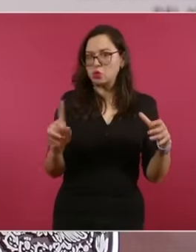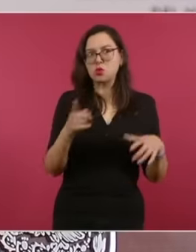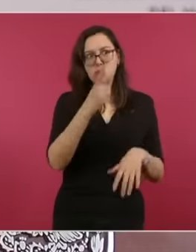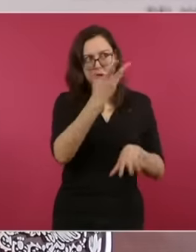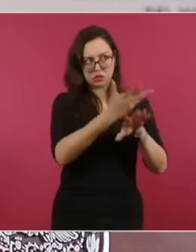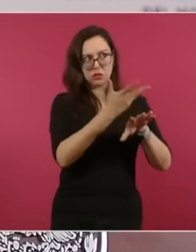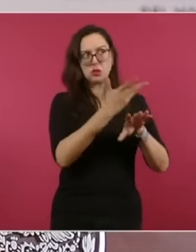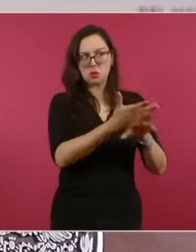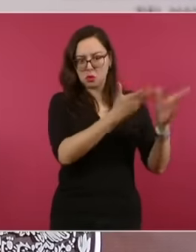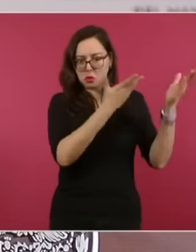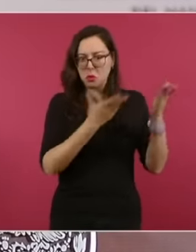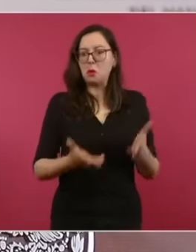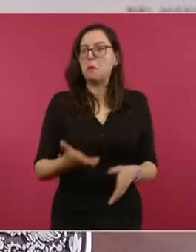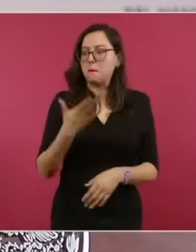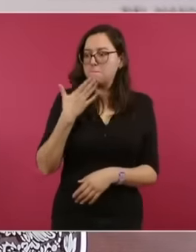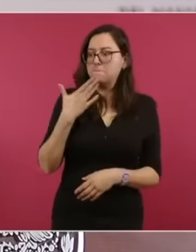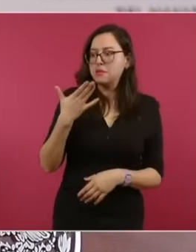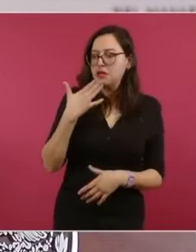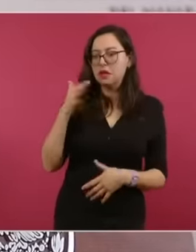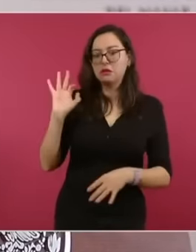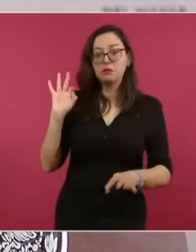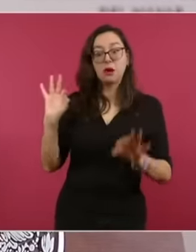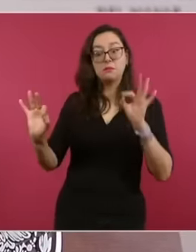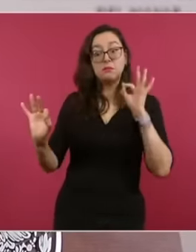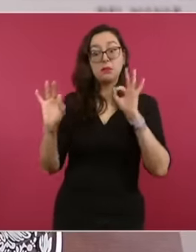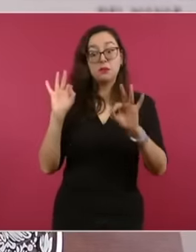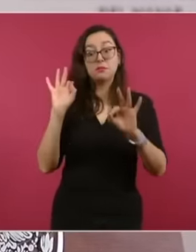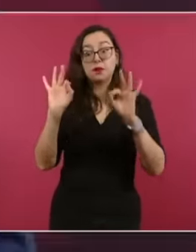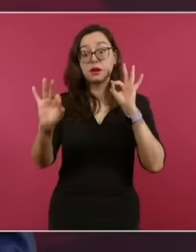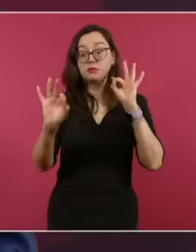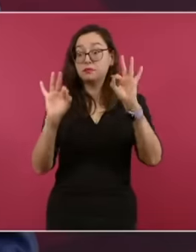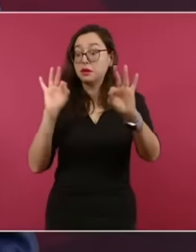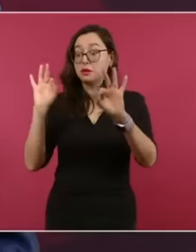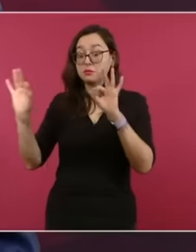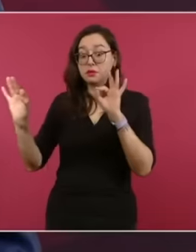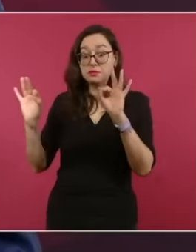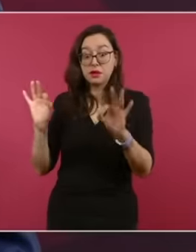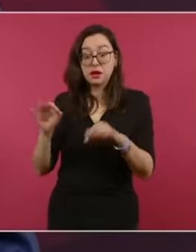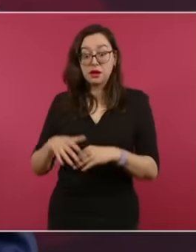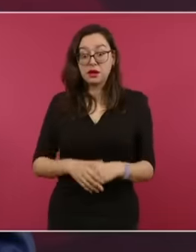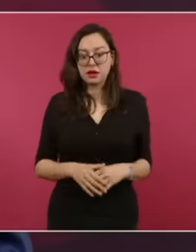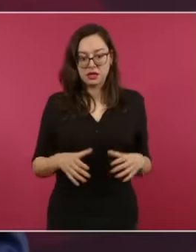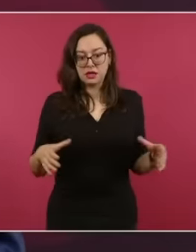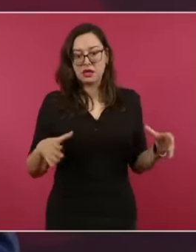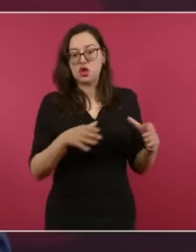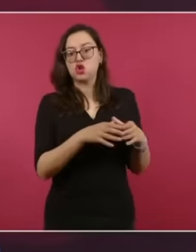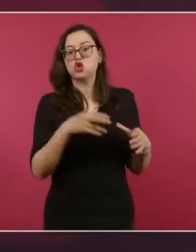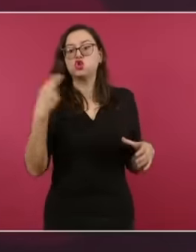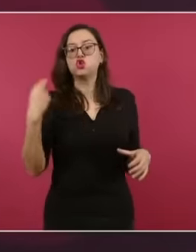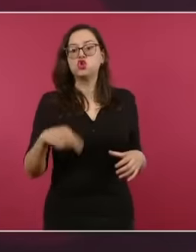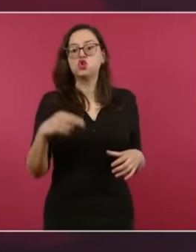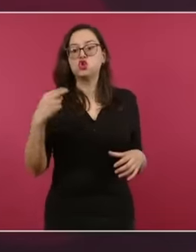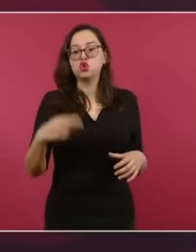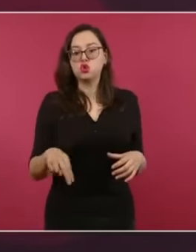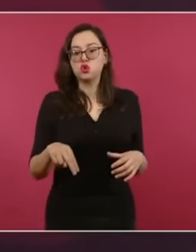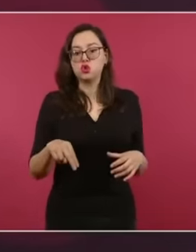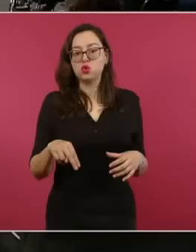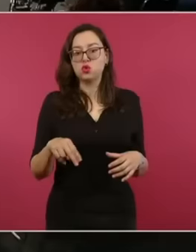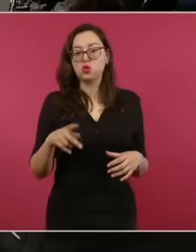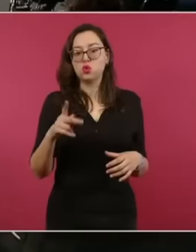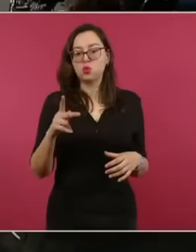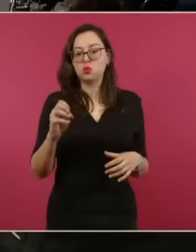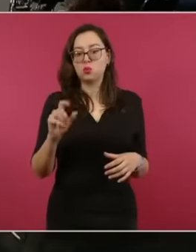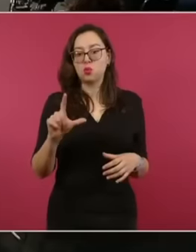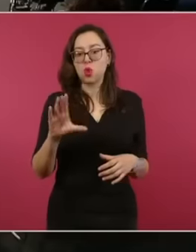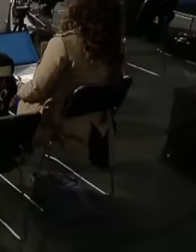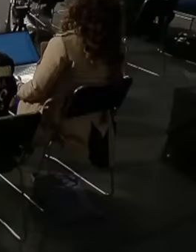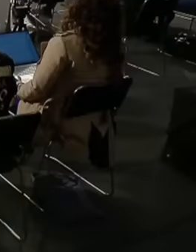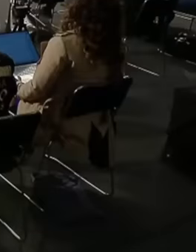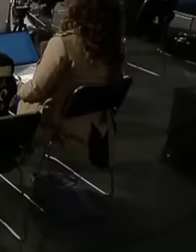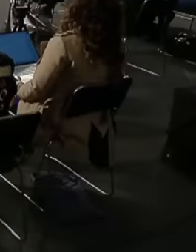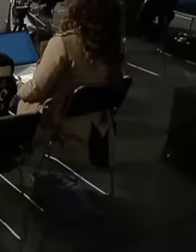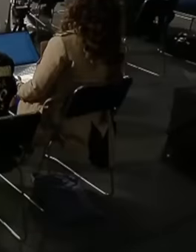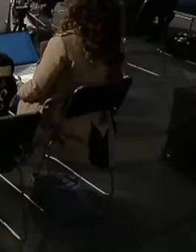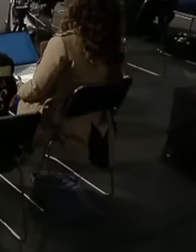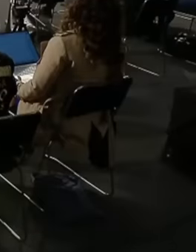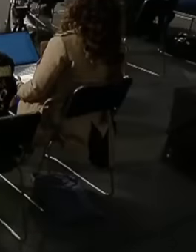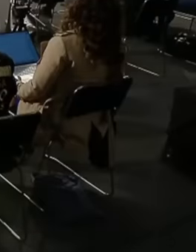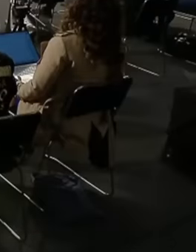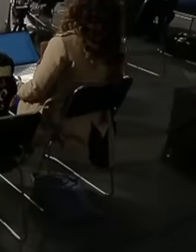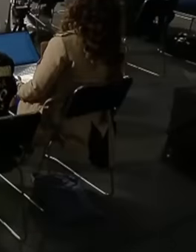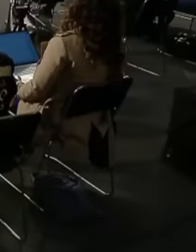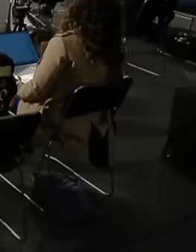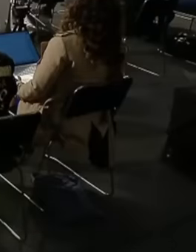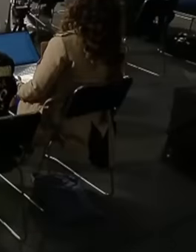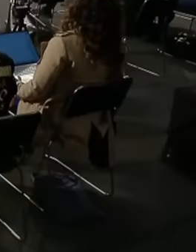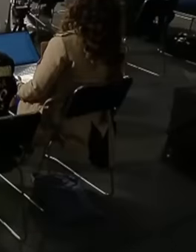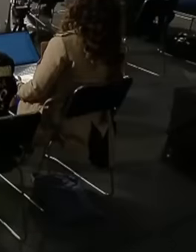Mexicans, they were known as the polcos. All this for the boys